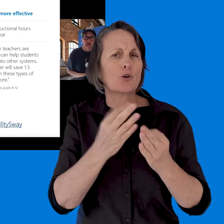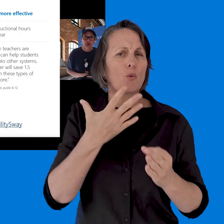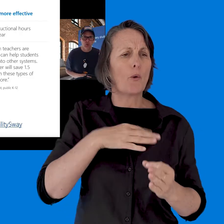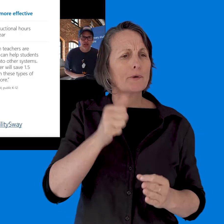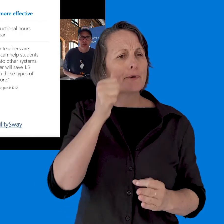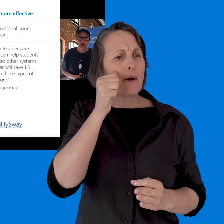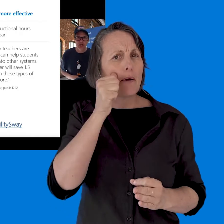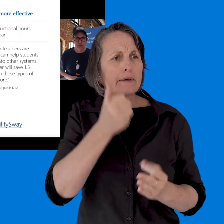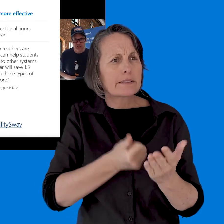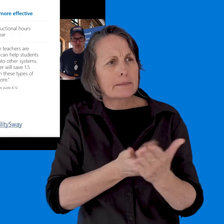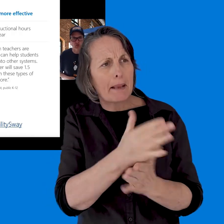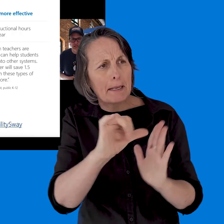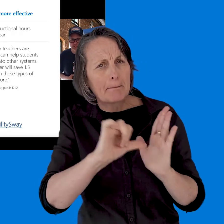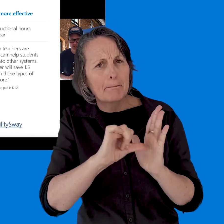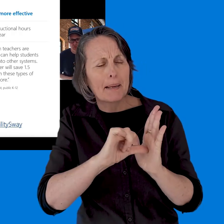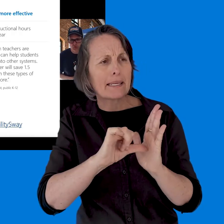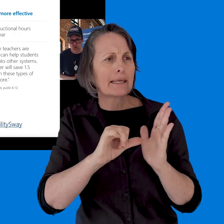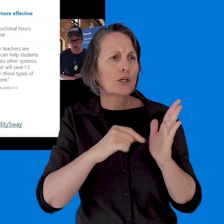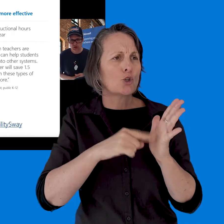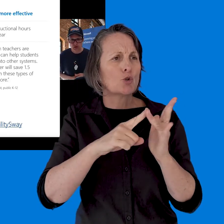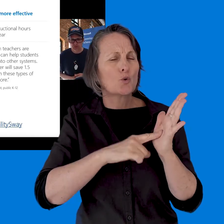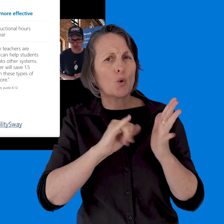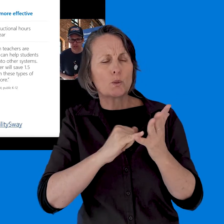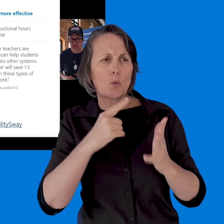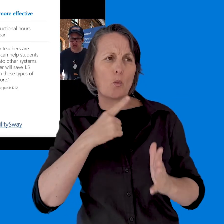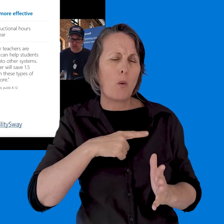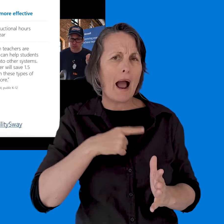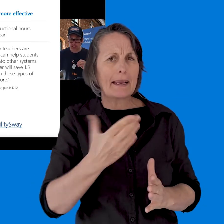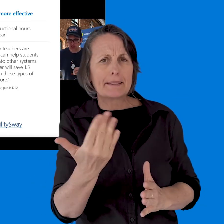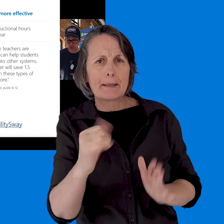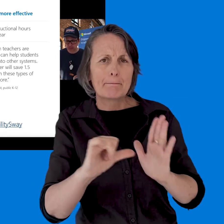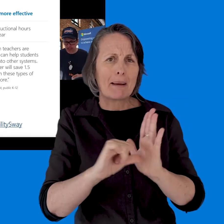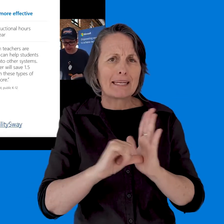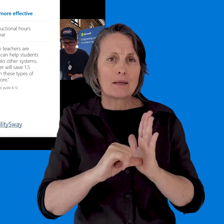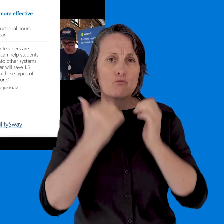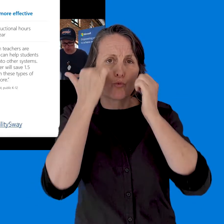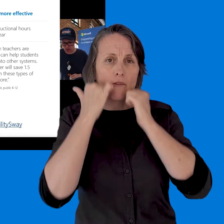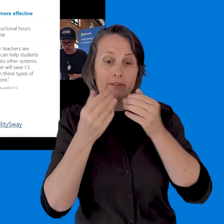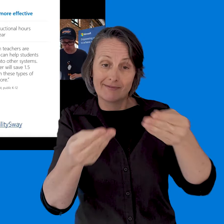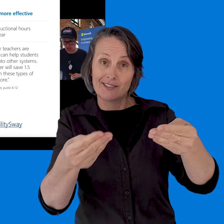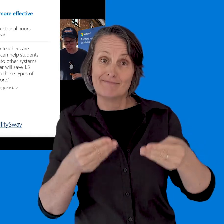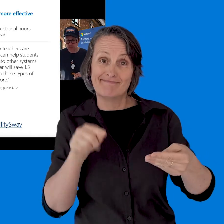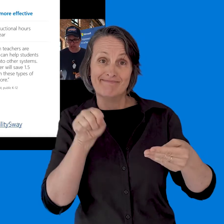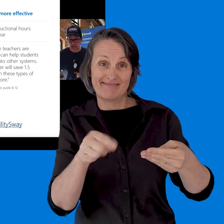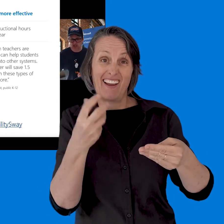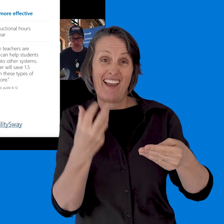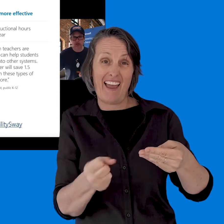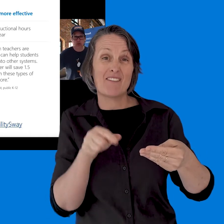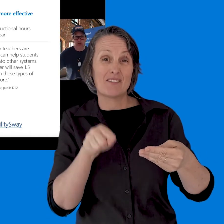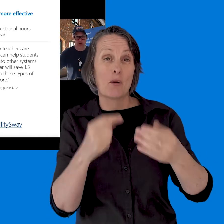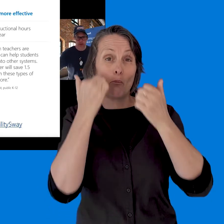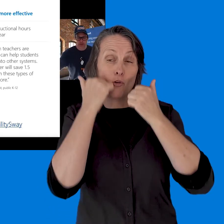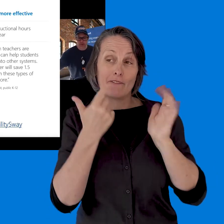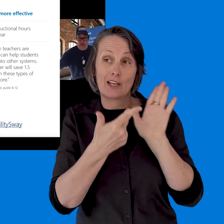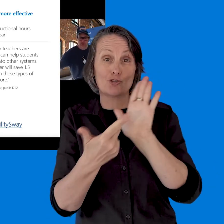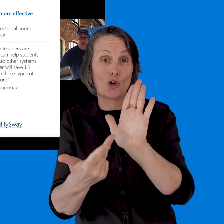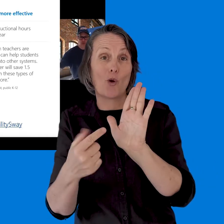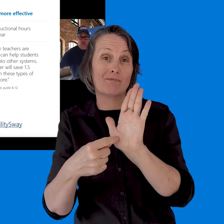you know, we need a fiscal reason to move forward for this. So please jump in and have a look at those slides and share them with the right people in your school.